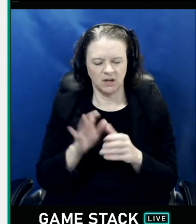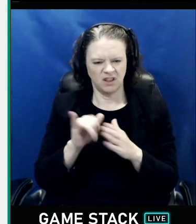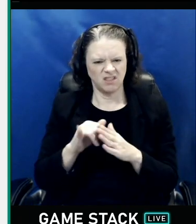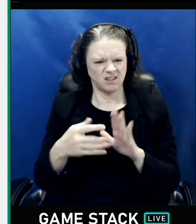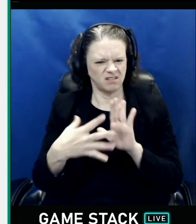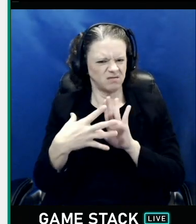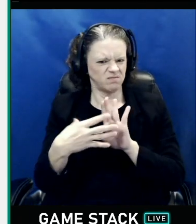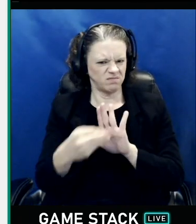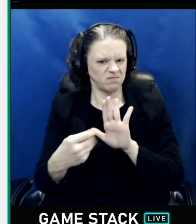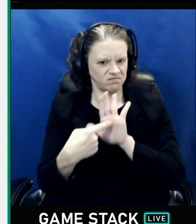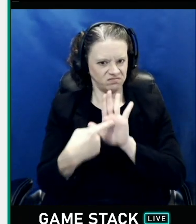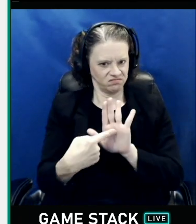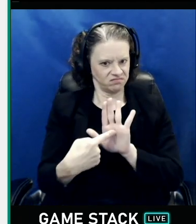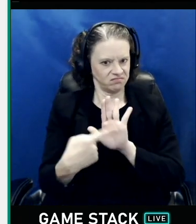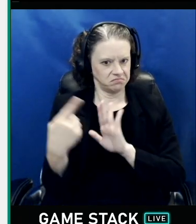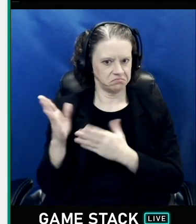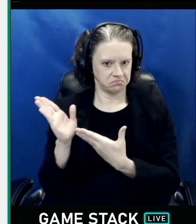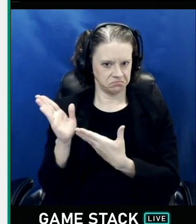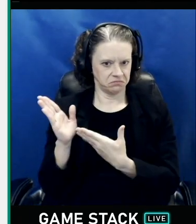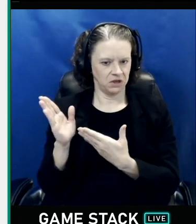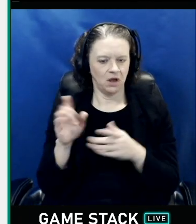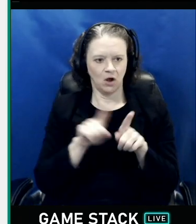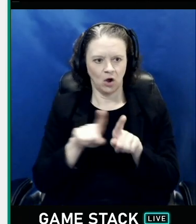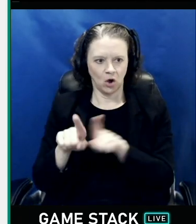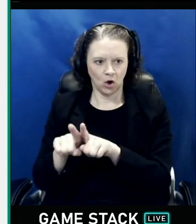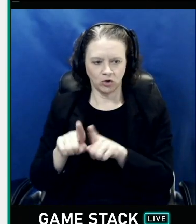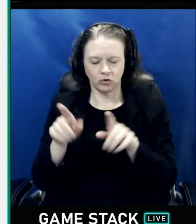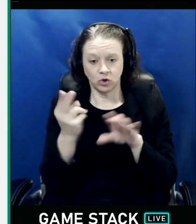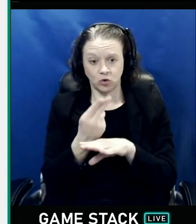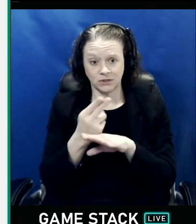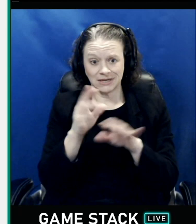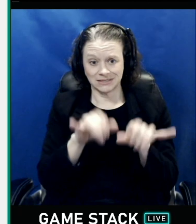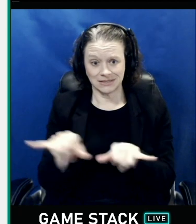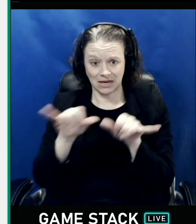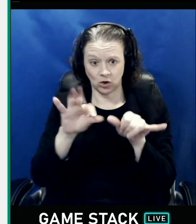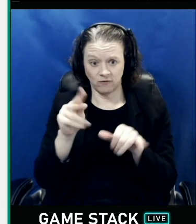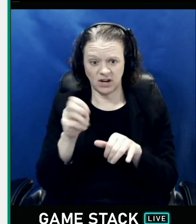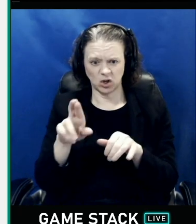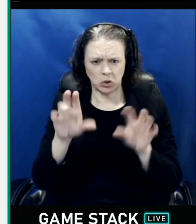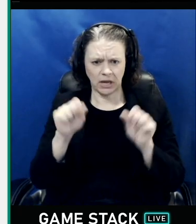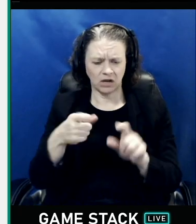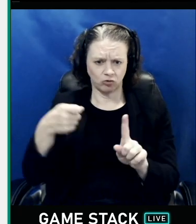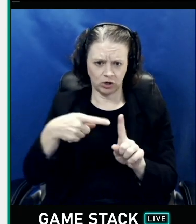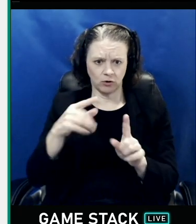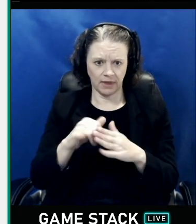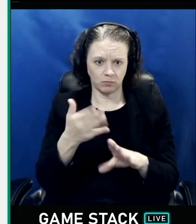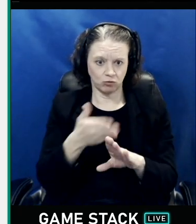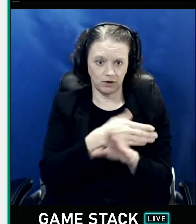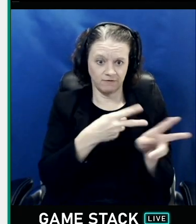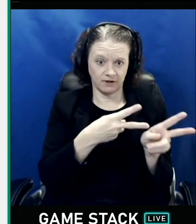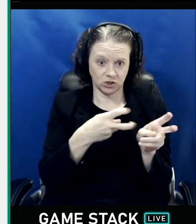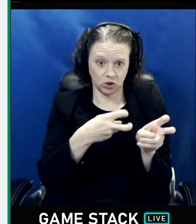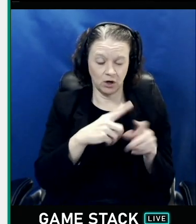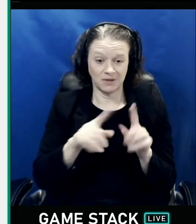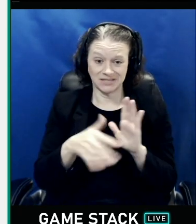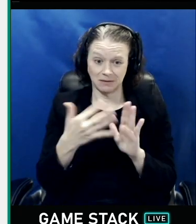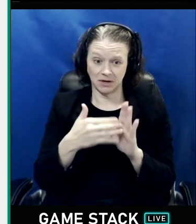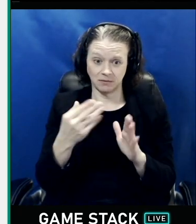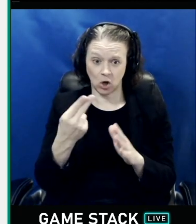iterating standard vector may also trigger this prefetcher. However, the string of Stride code snippets may not trigger a hardware prefetcher if they